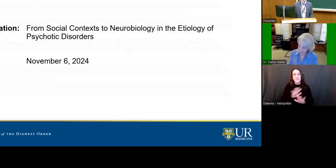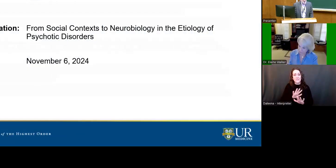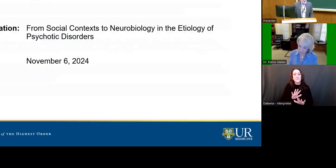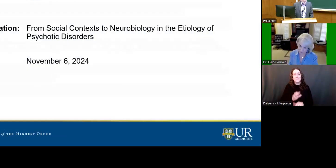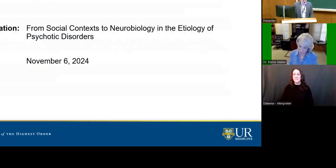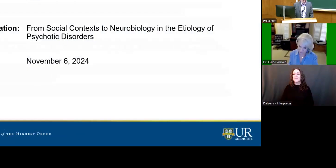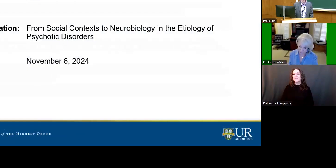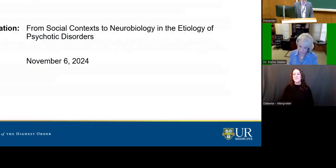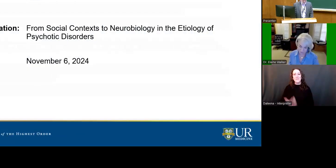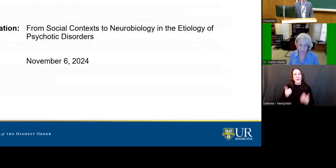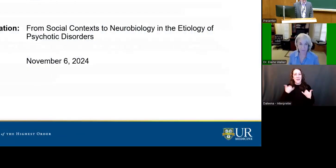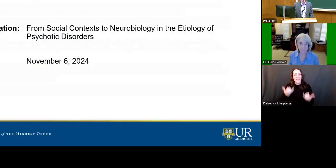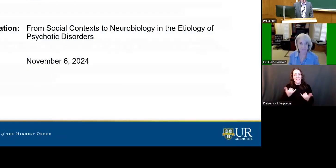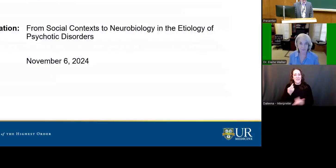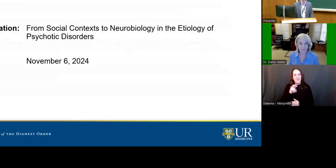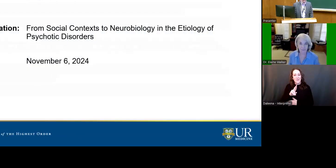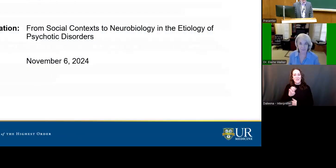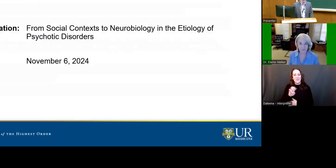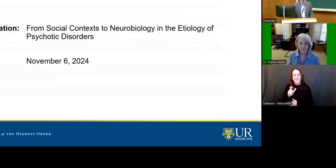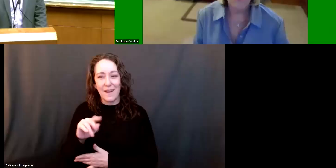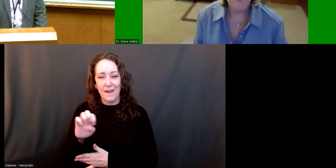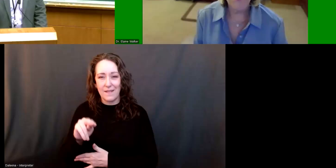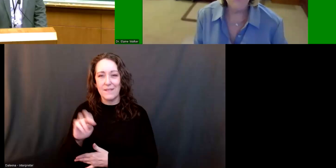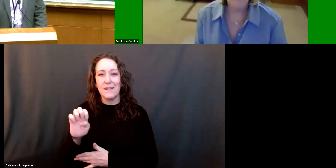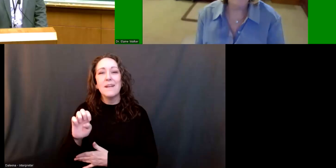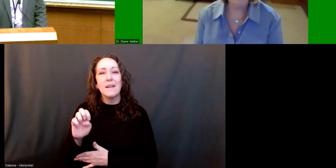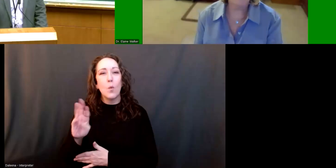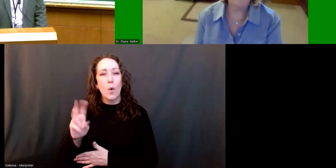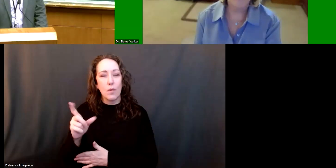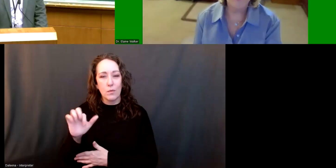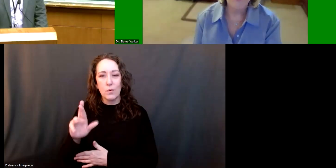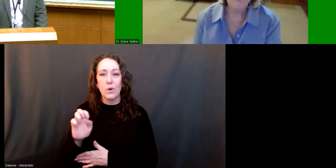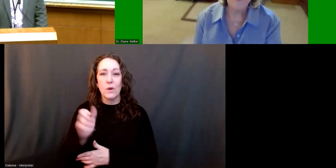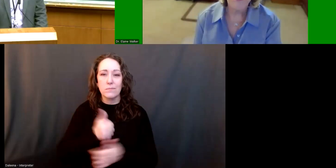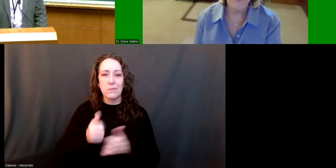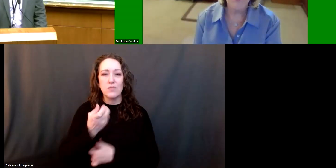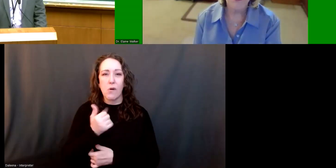what we have today with Dr Elaine Walker so she Elaine is the Charles Howard Candler professor of